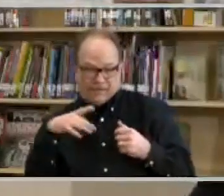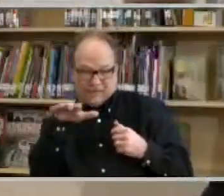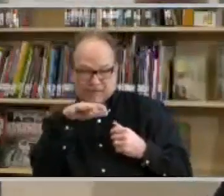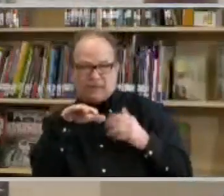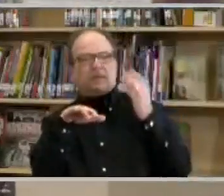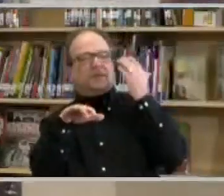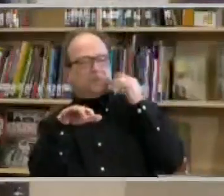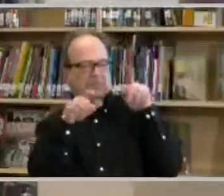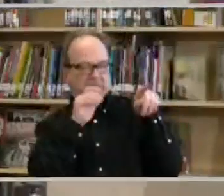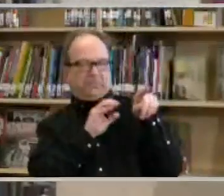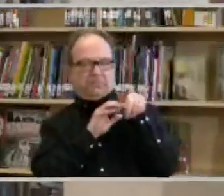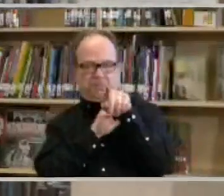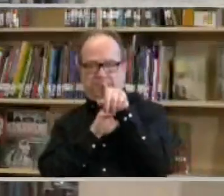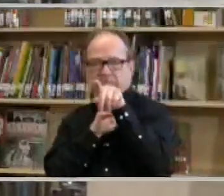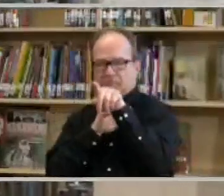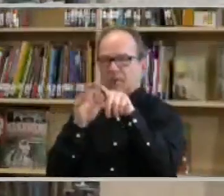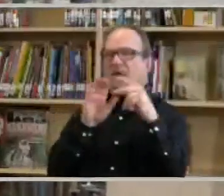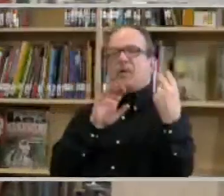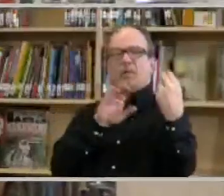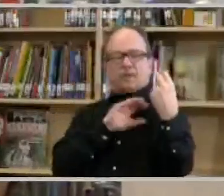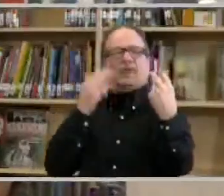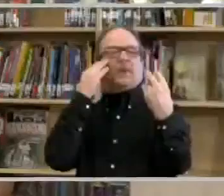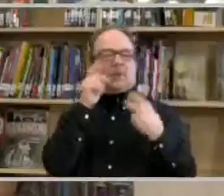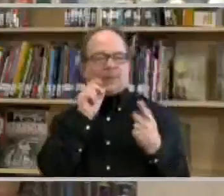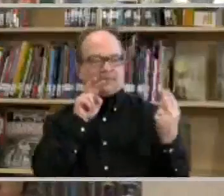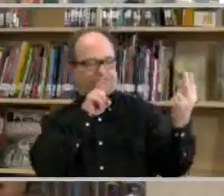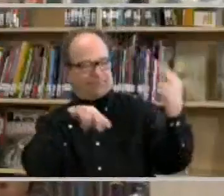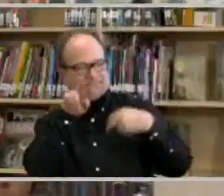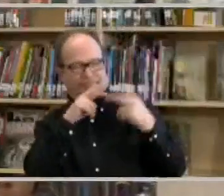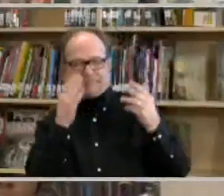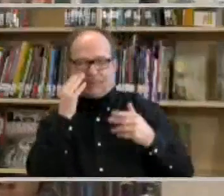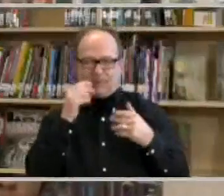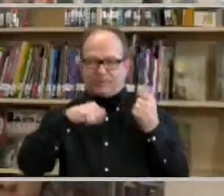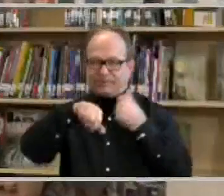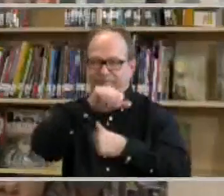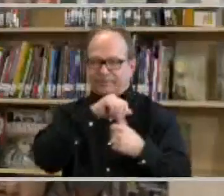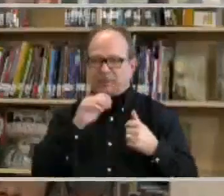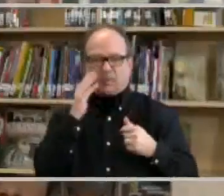TO KNOW WHO THE OFFICERS ARE,